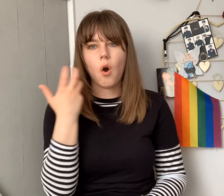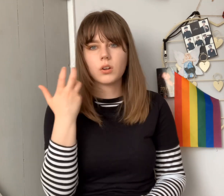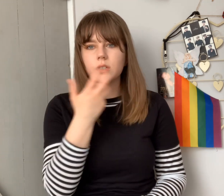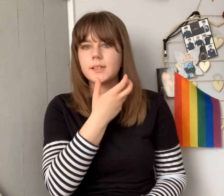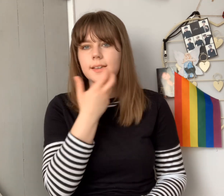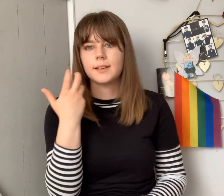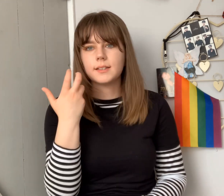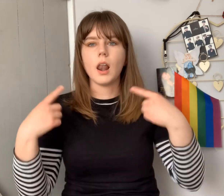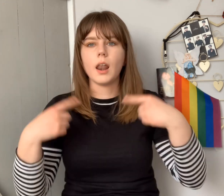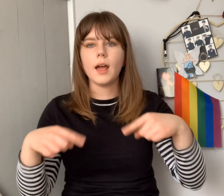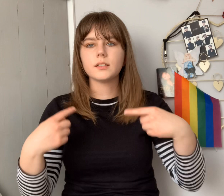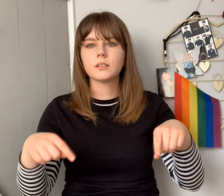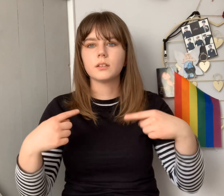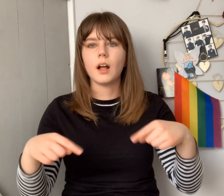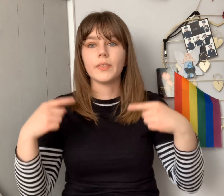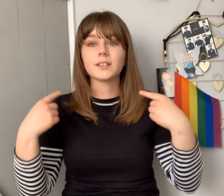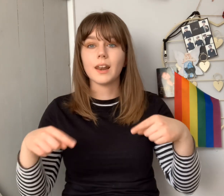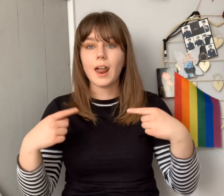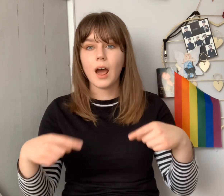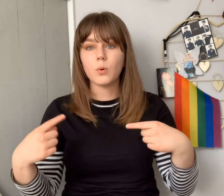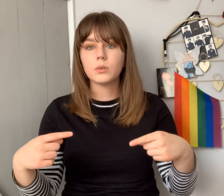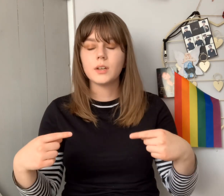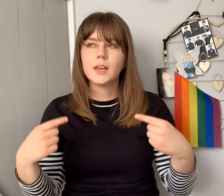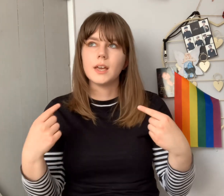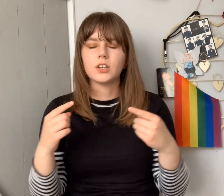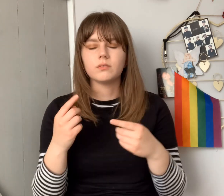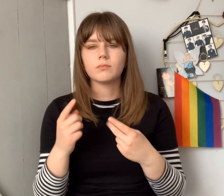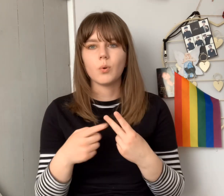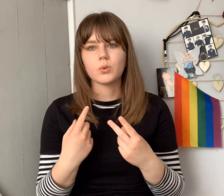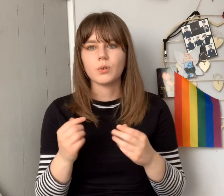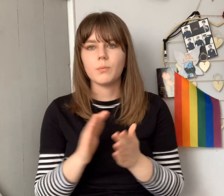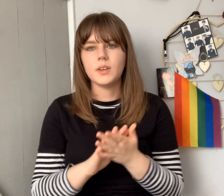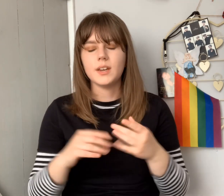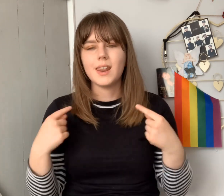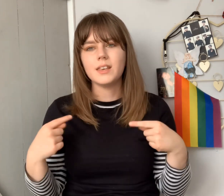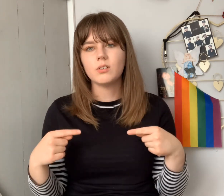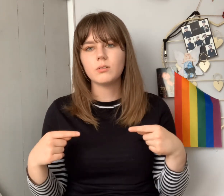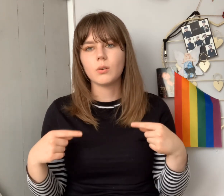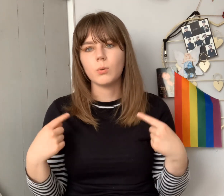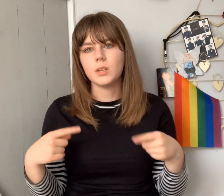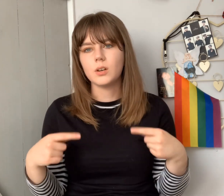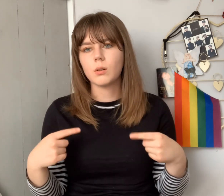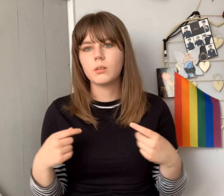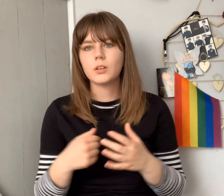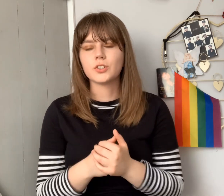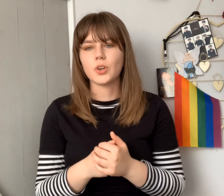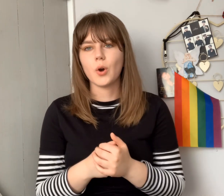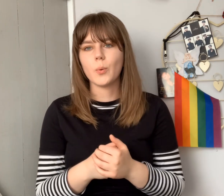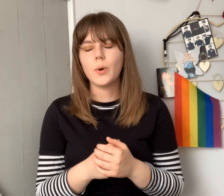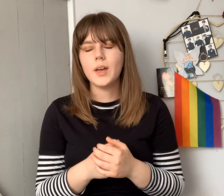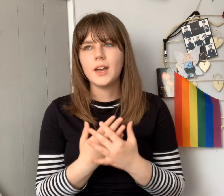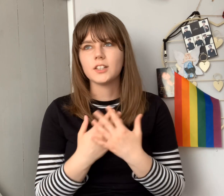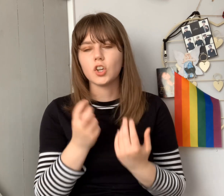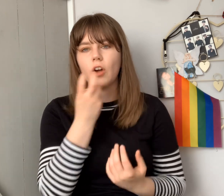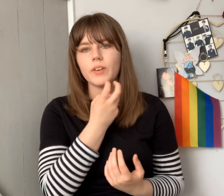Like hot/ heat Let or allow and it also can mean legal or illegal